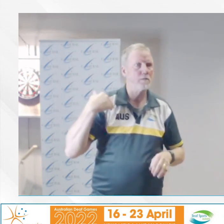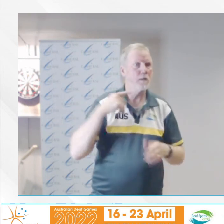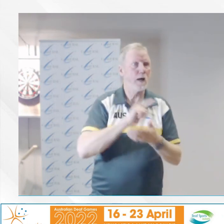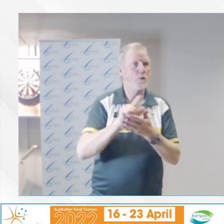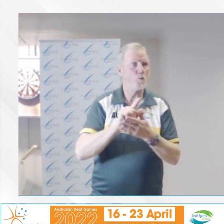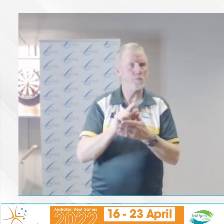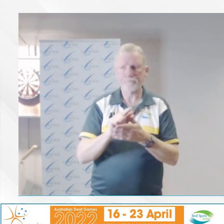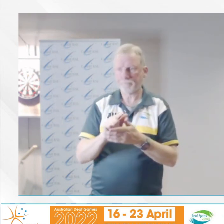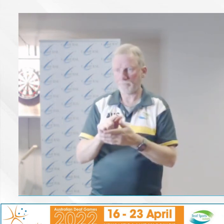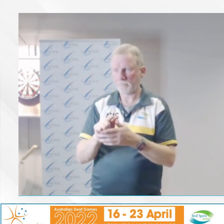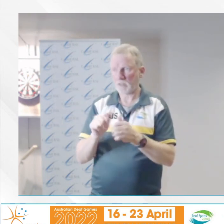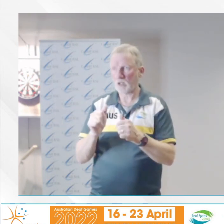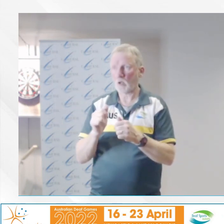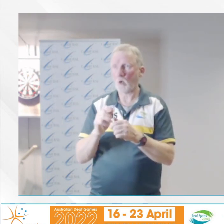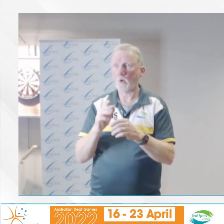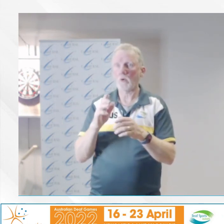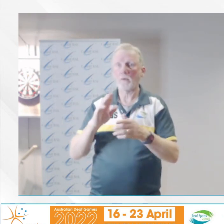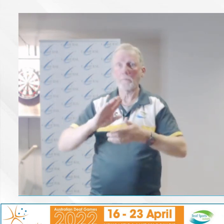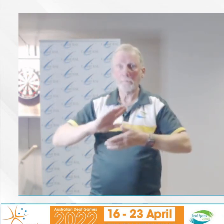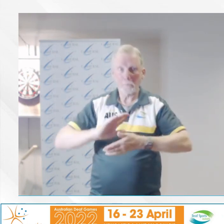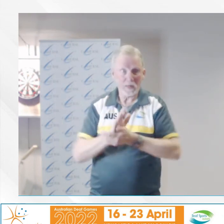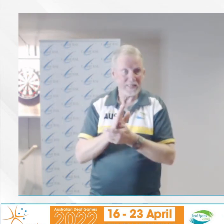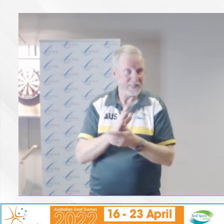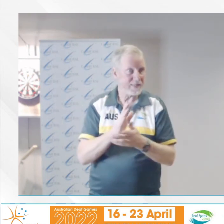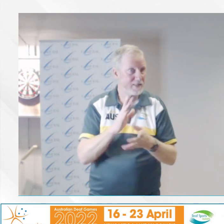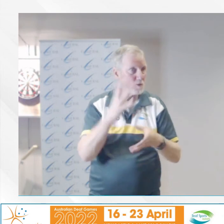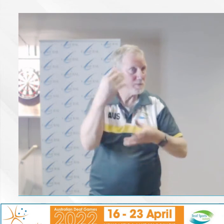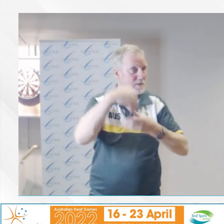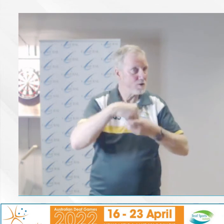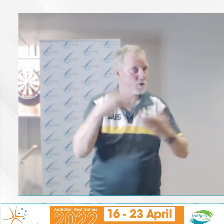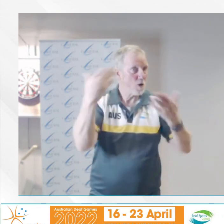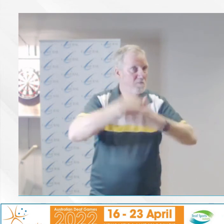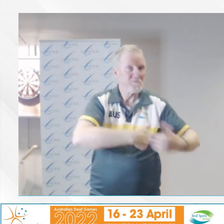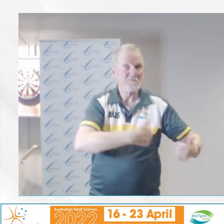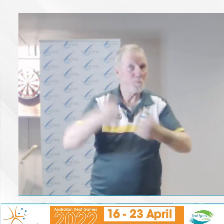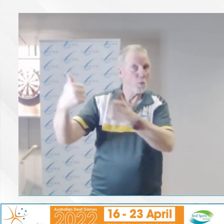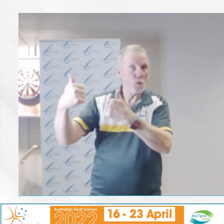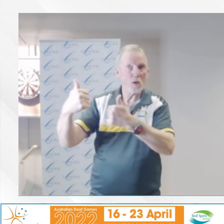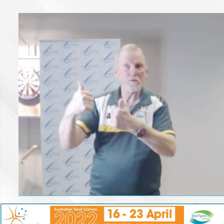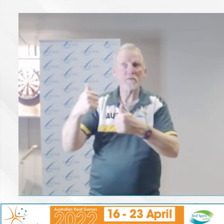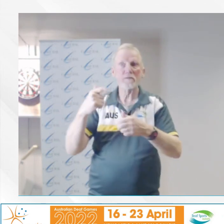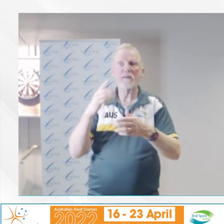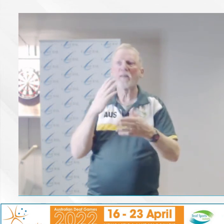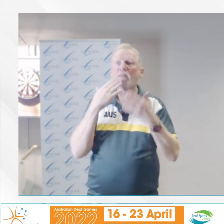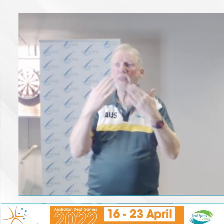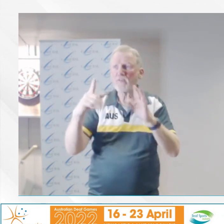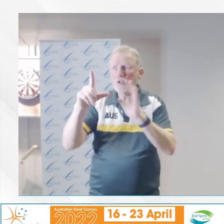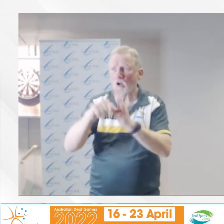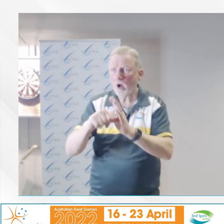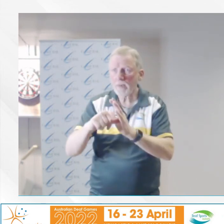so please do get in touch if you need anything in there but thank you all for coming tonight